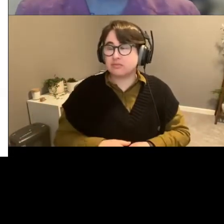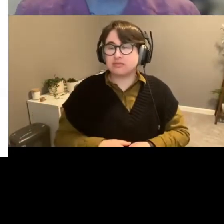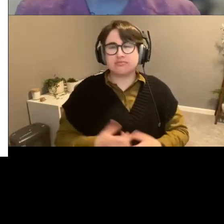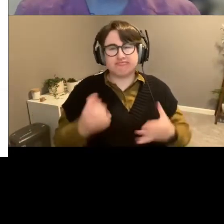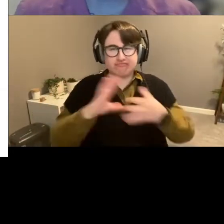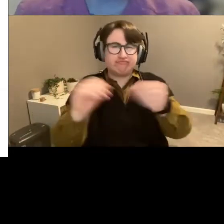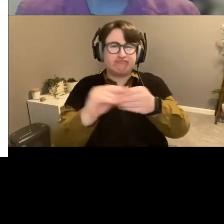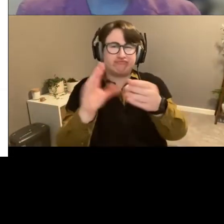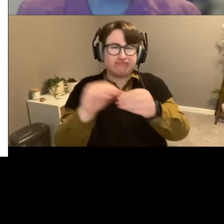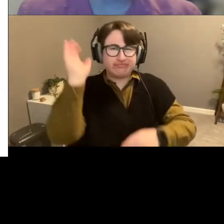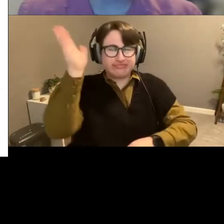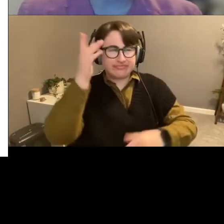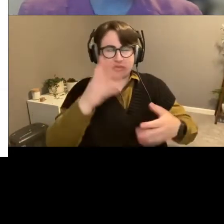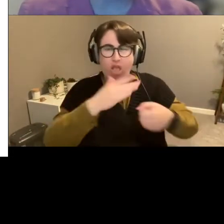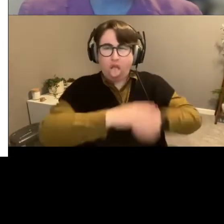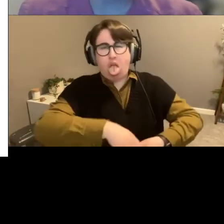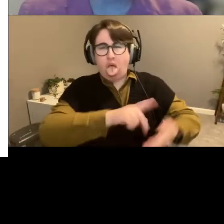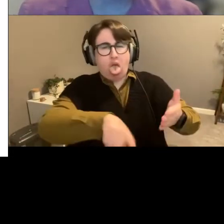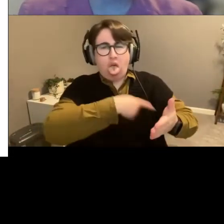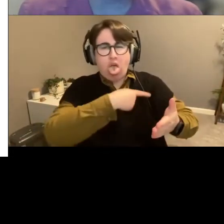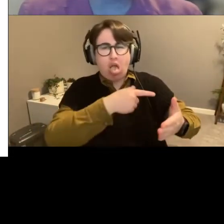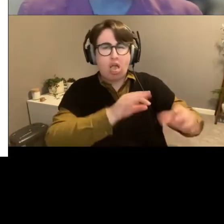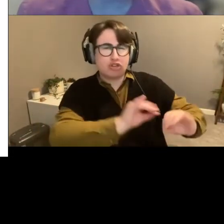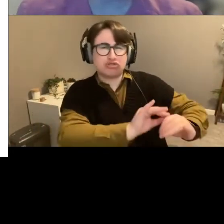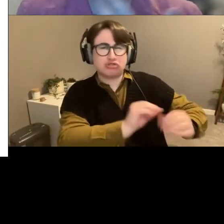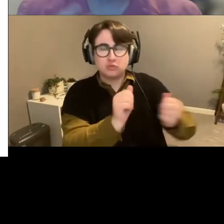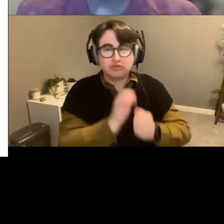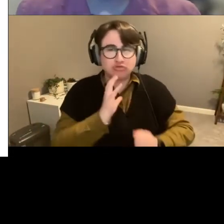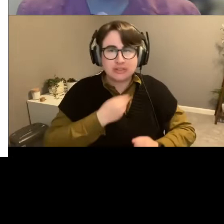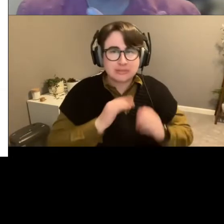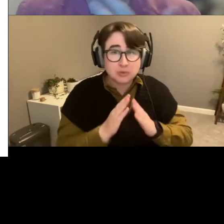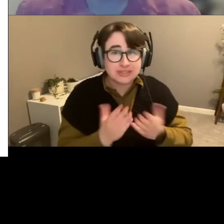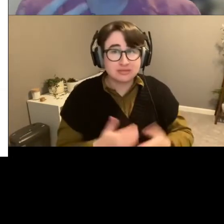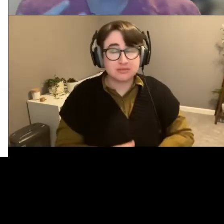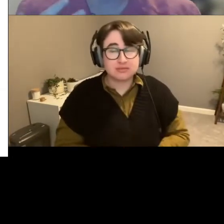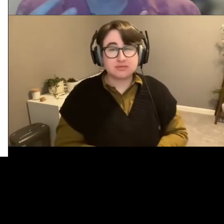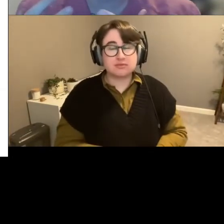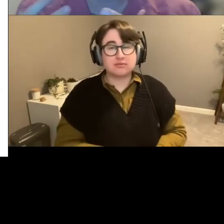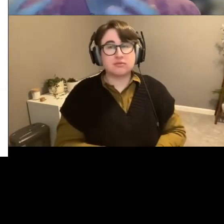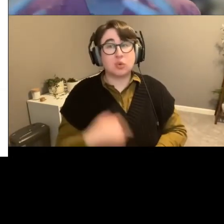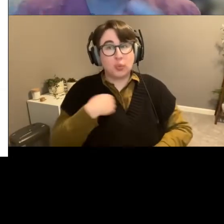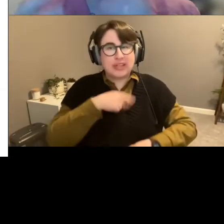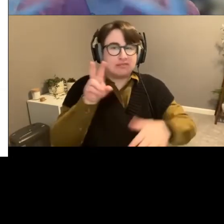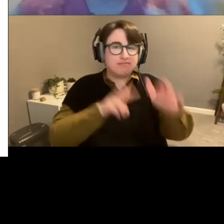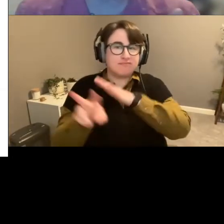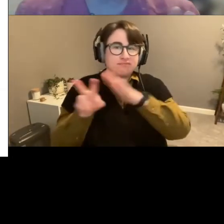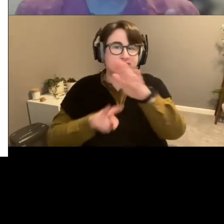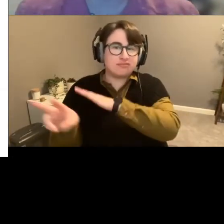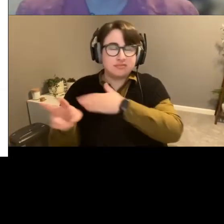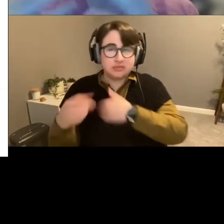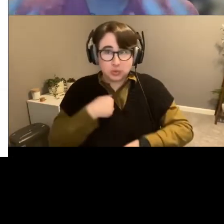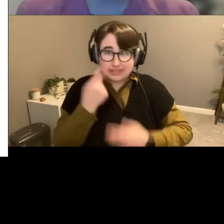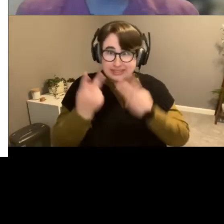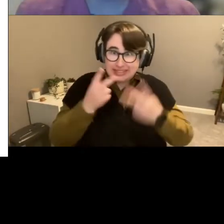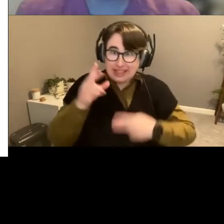of trans people, and so we anticipate as well, because we're seeing this anti-trans culture exist